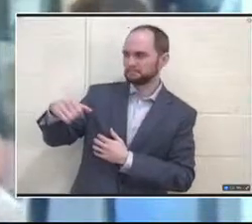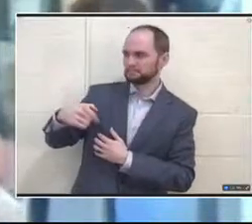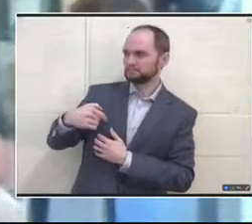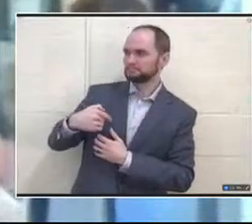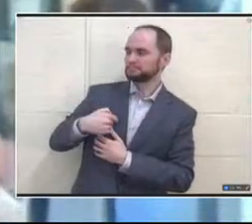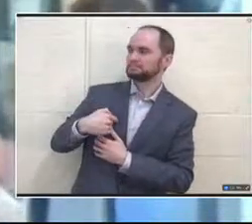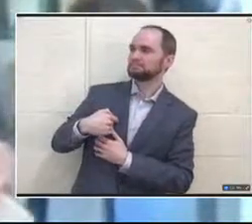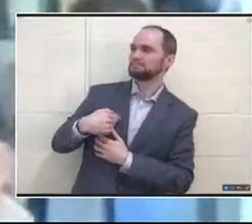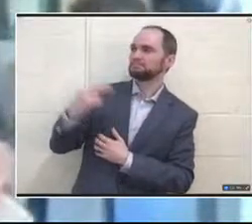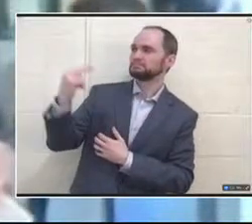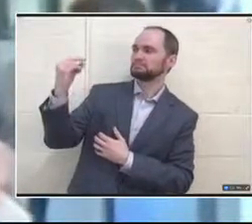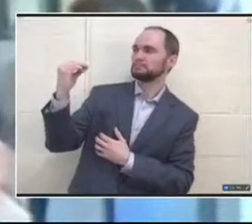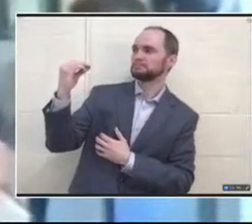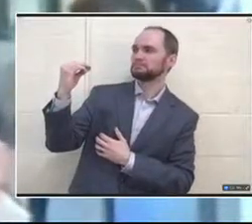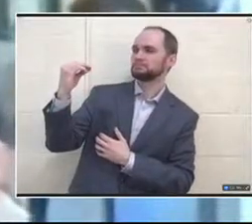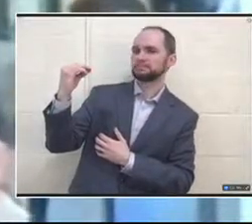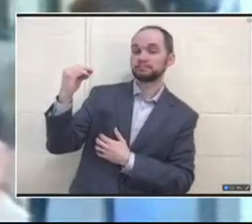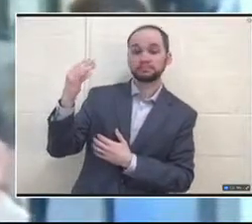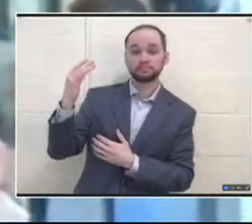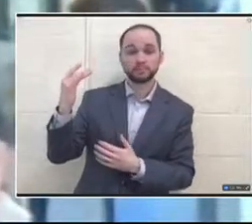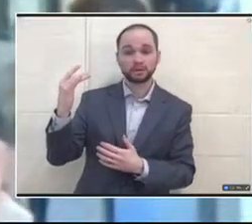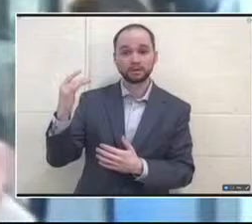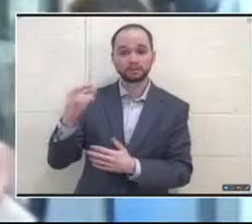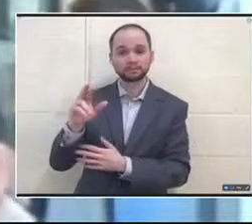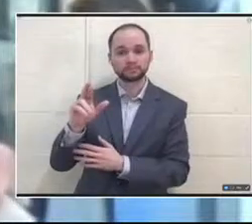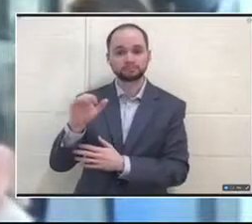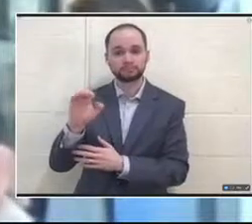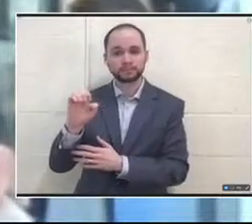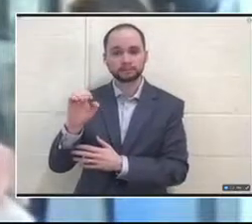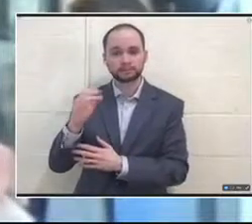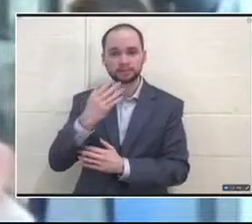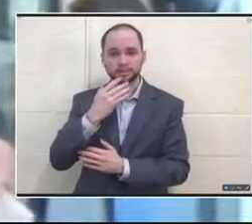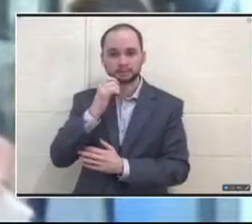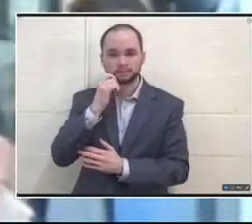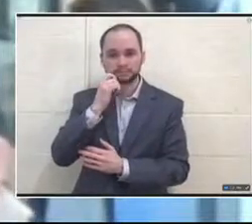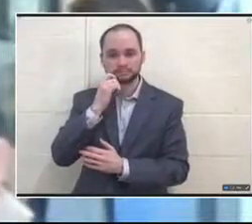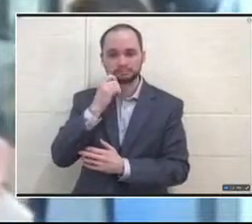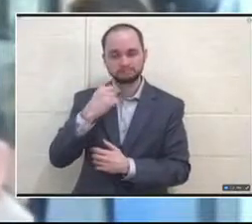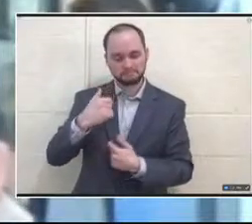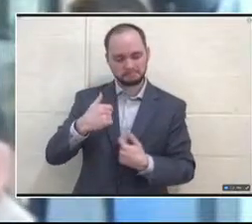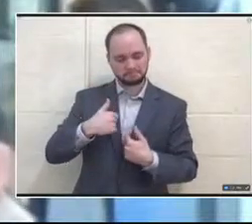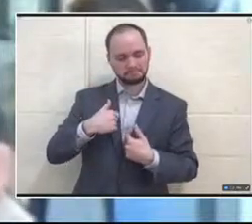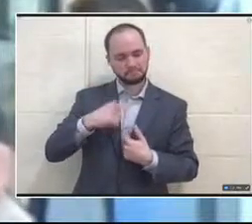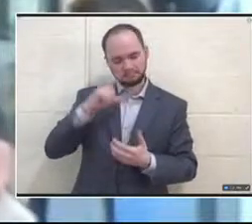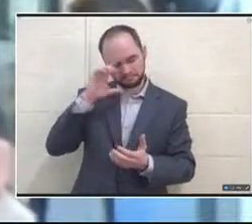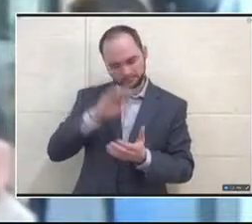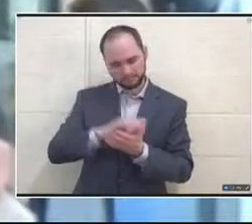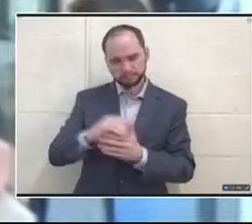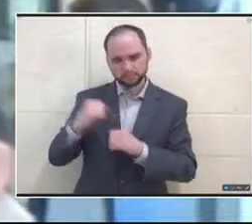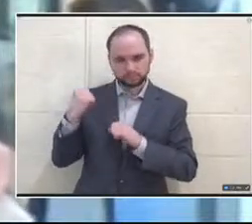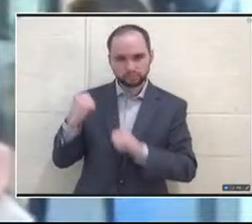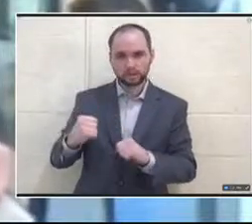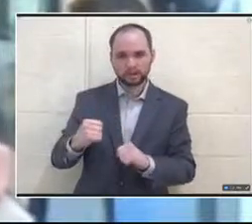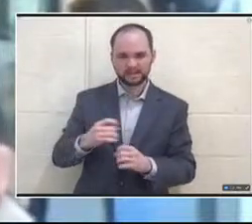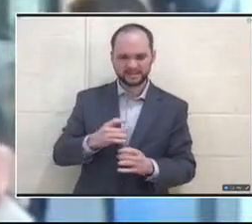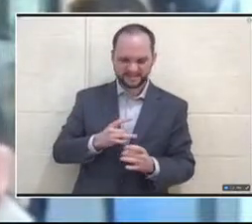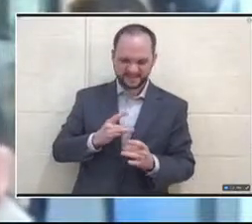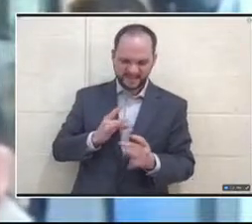have had the belief that you cannot hold on to hate. You must let it go because if you hold on to